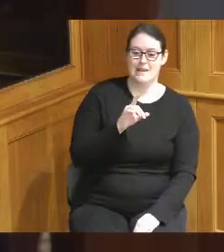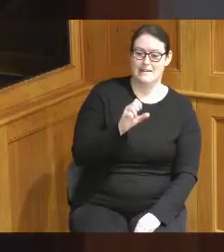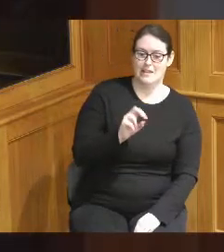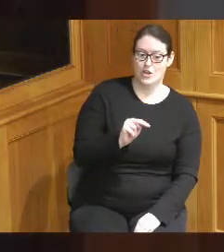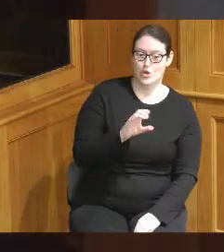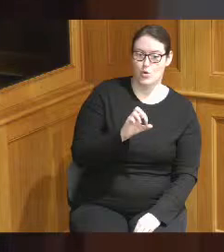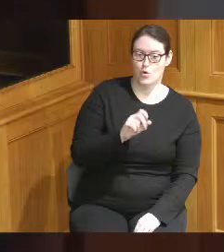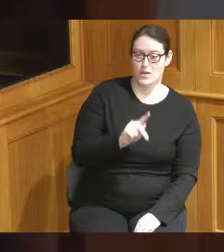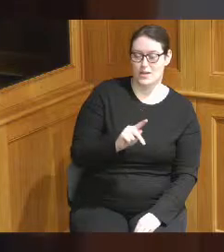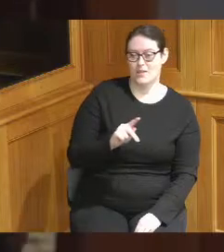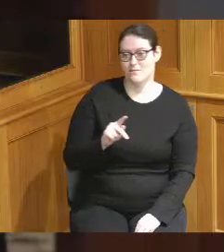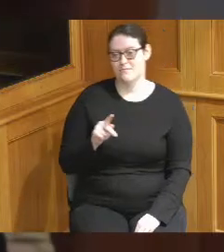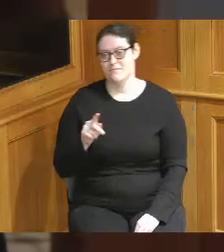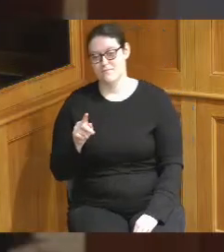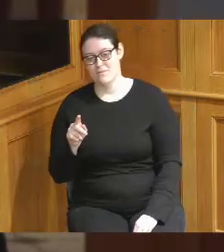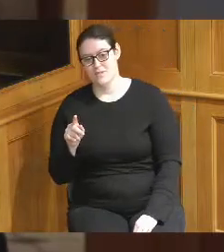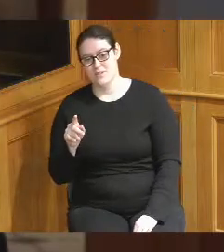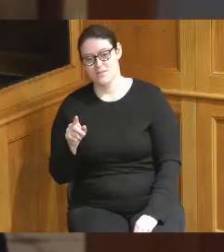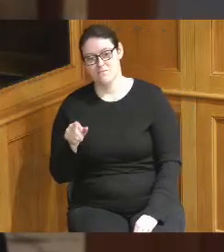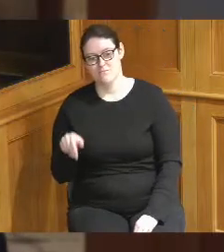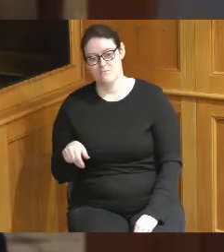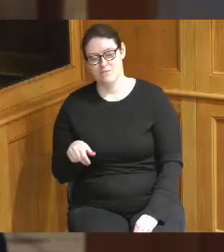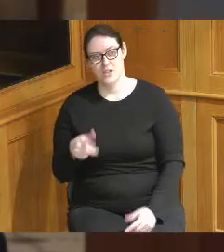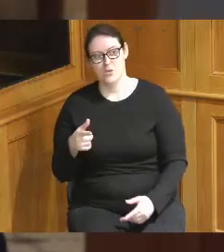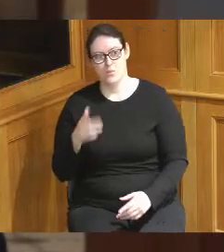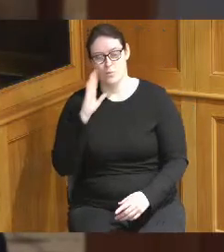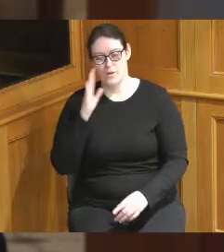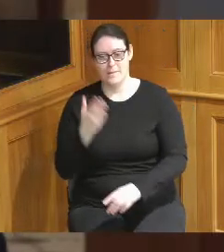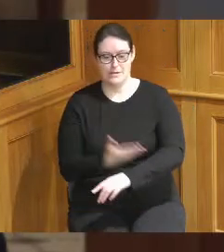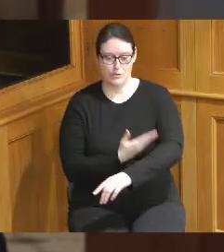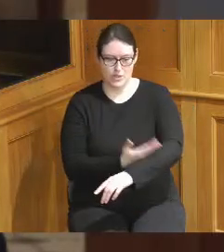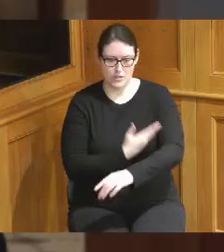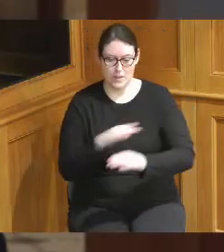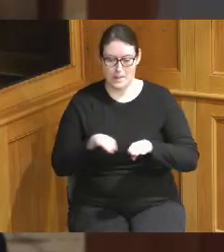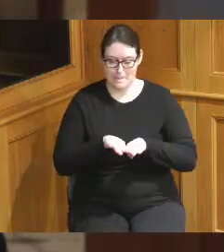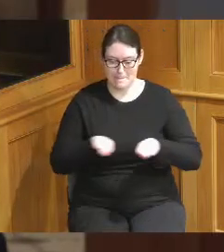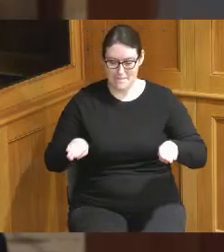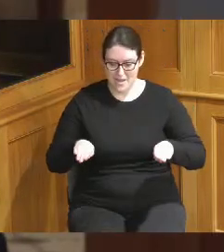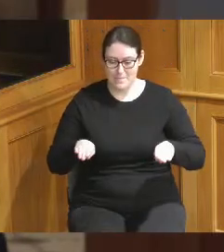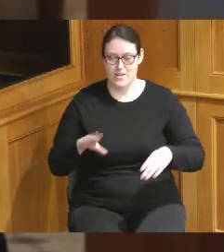community and they're also likeminded it was it was just really gratifying to be out there with